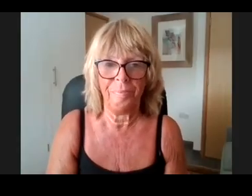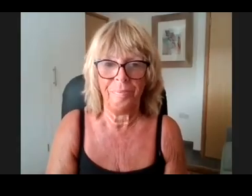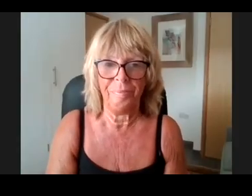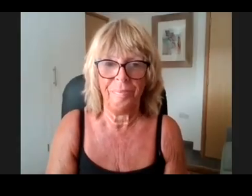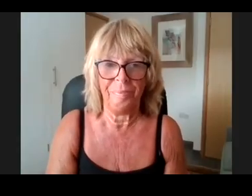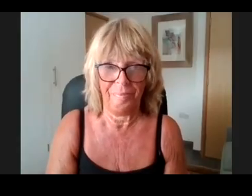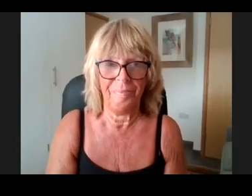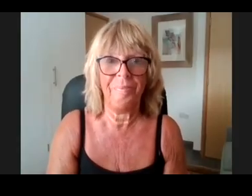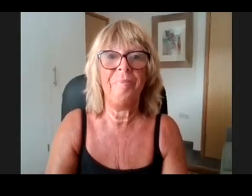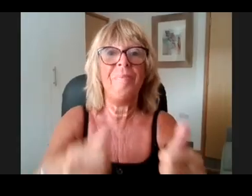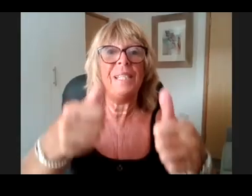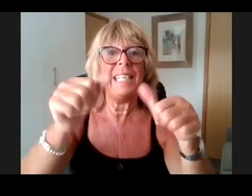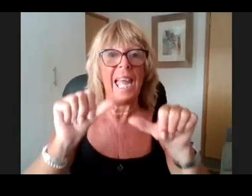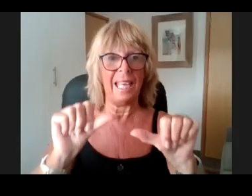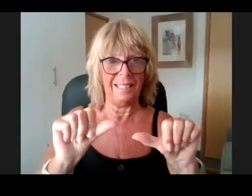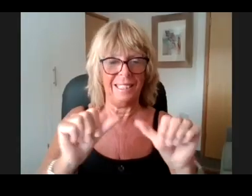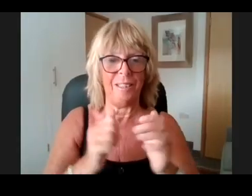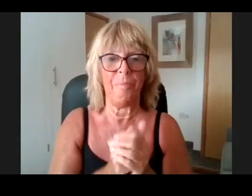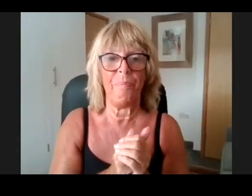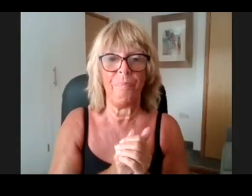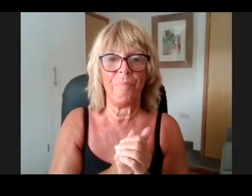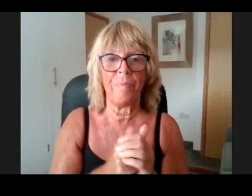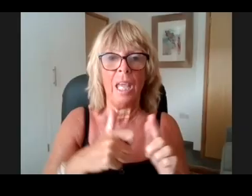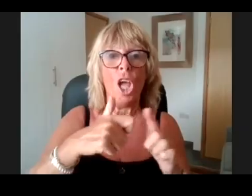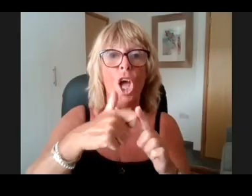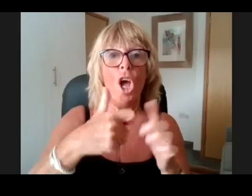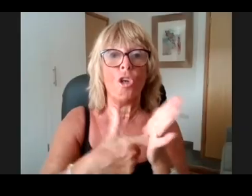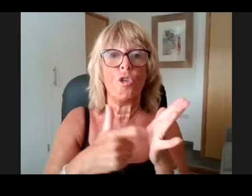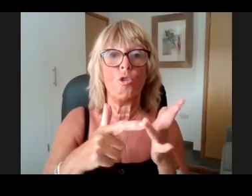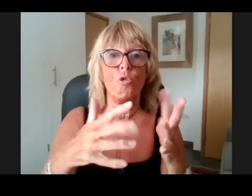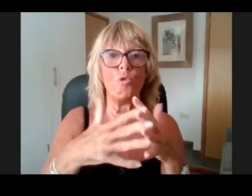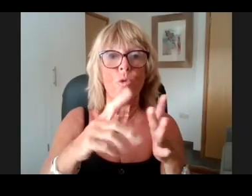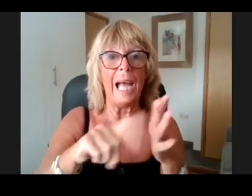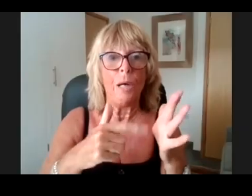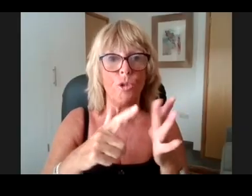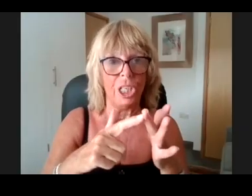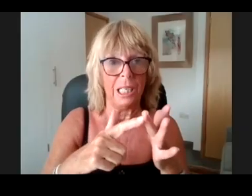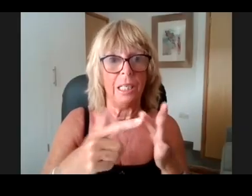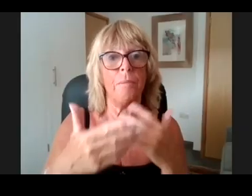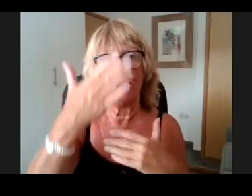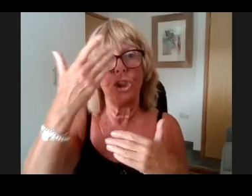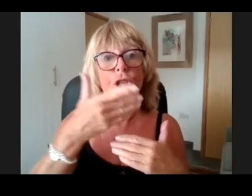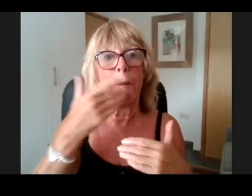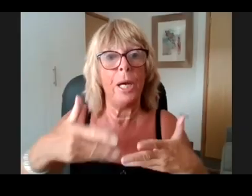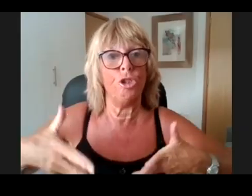the next thing we have is Krowji and Krowji Summer Showcase Krowji is an arts centre in